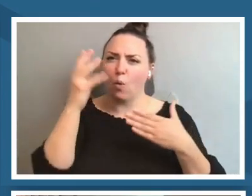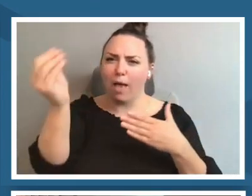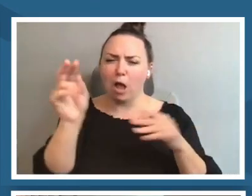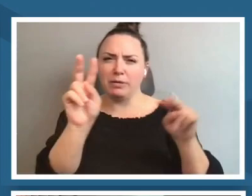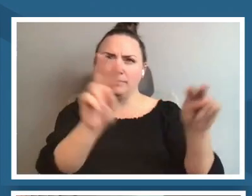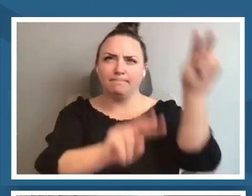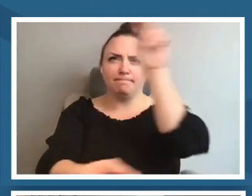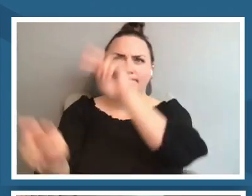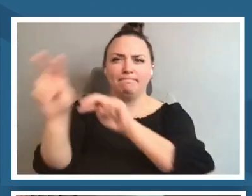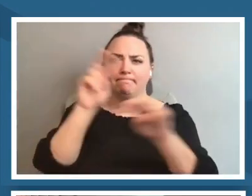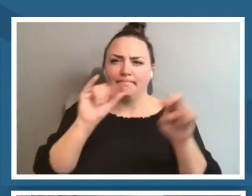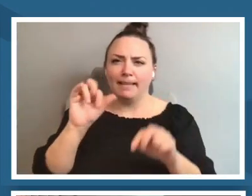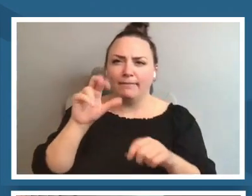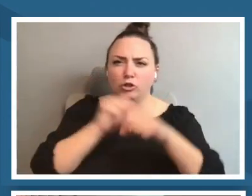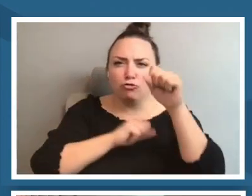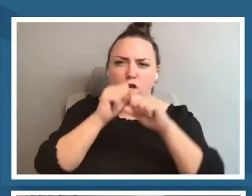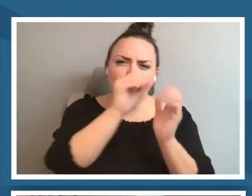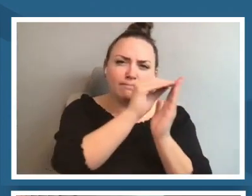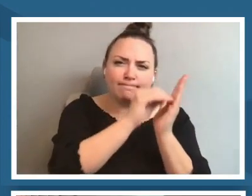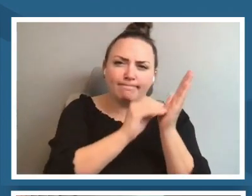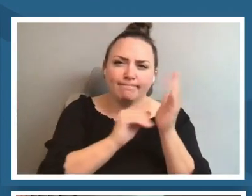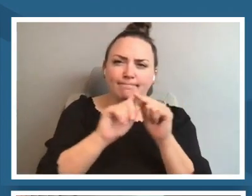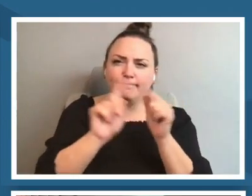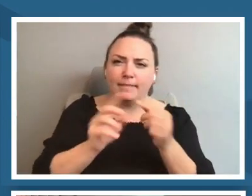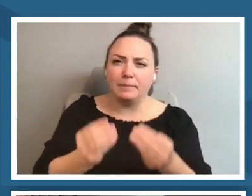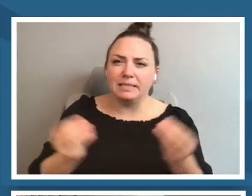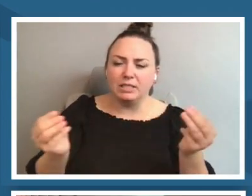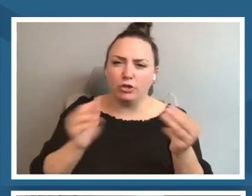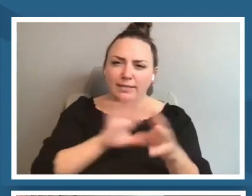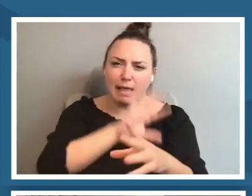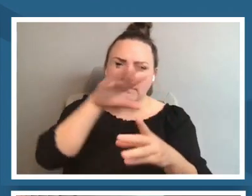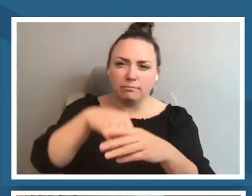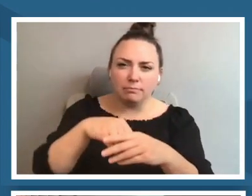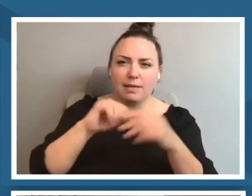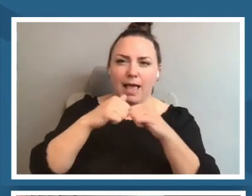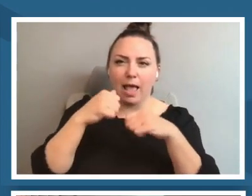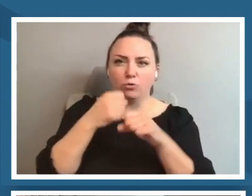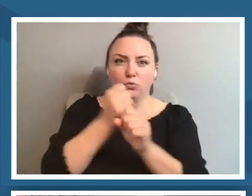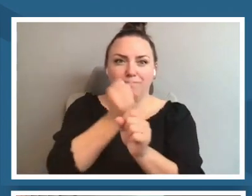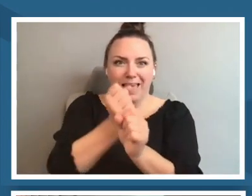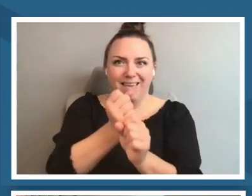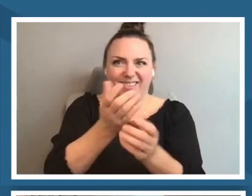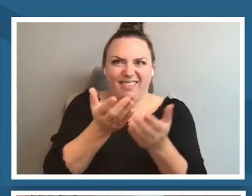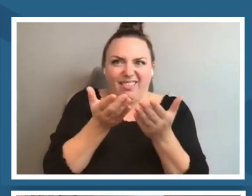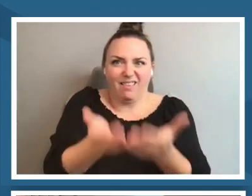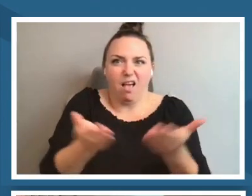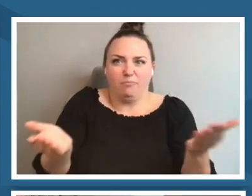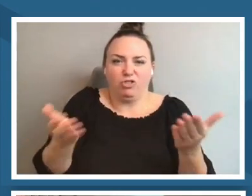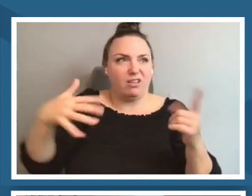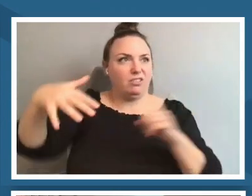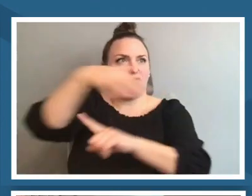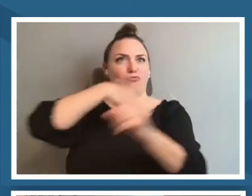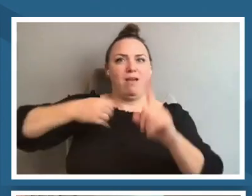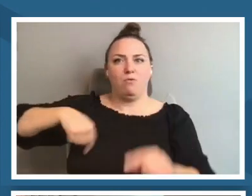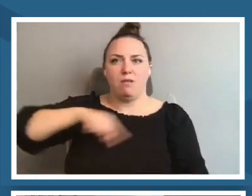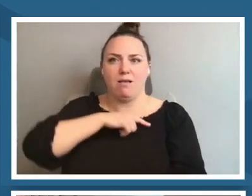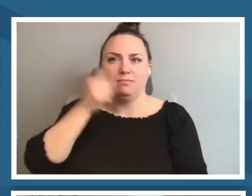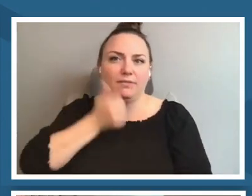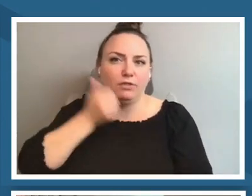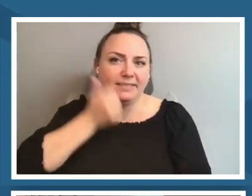the various materials that go into making the stuff that surrounds us um so